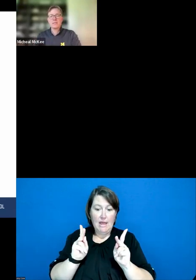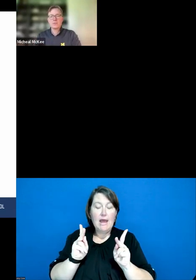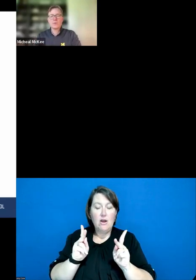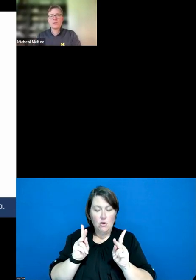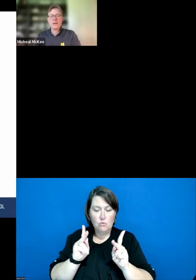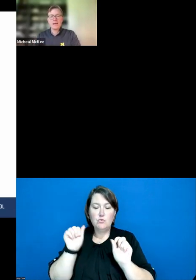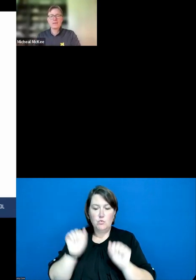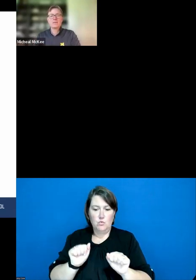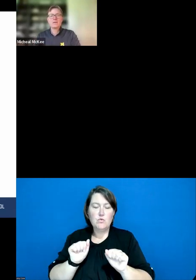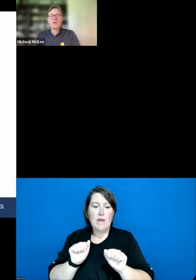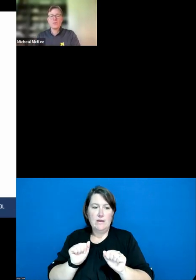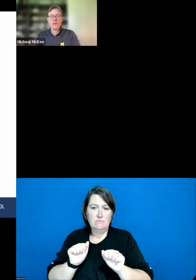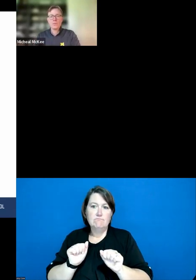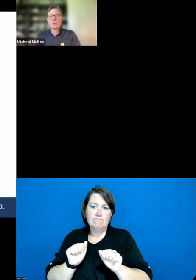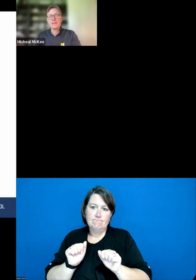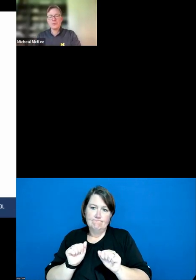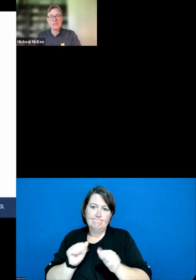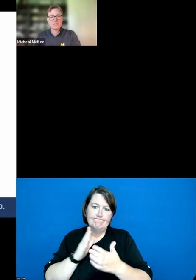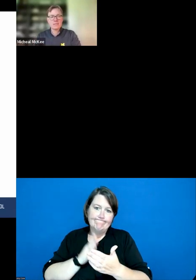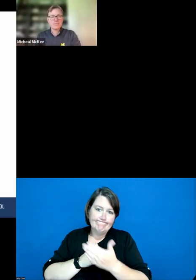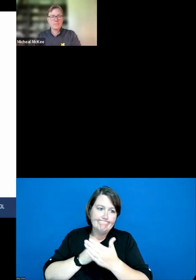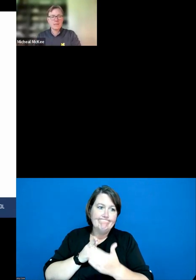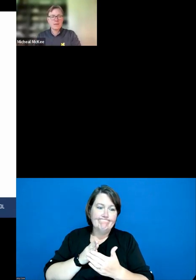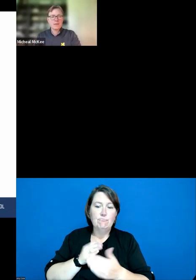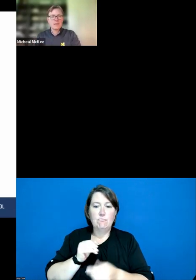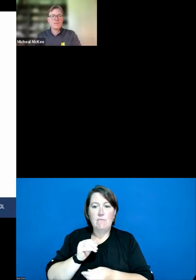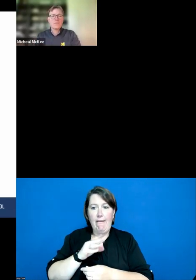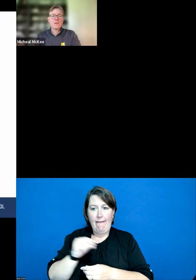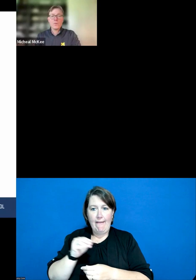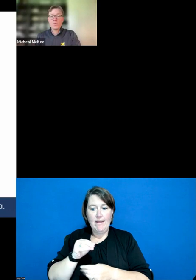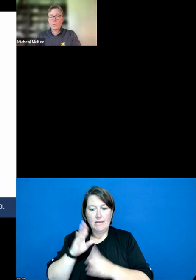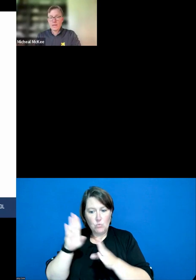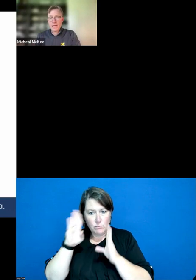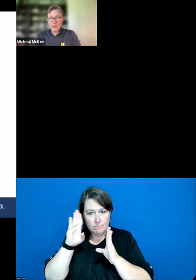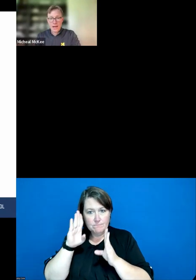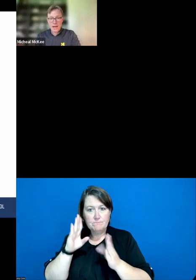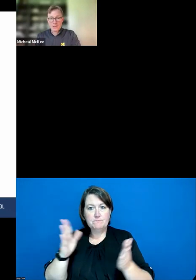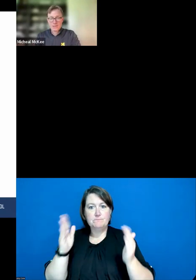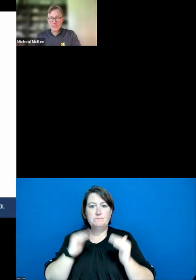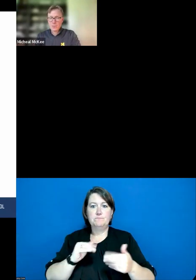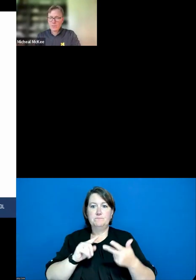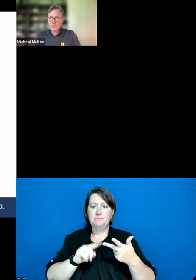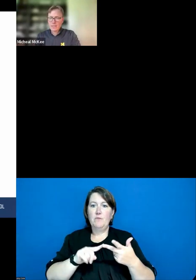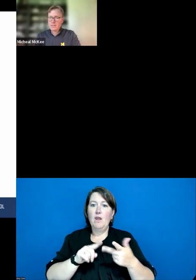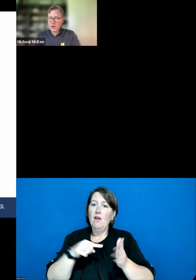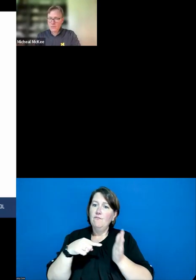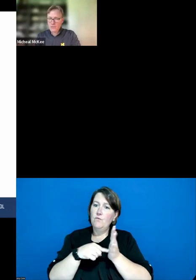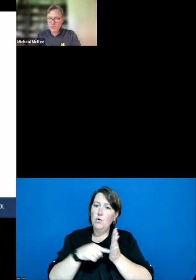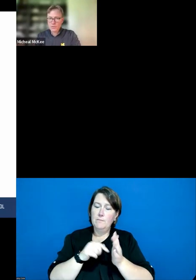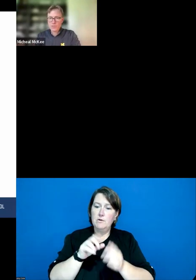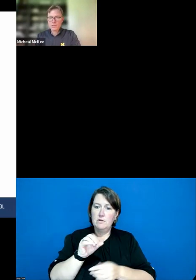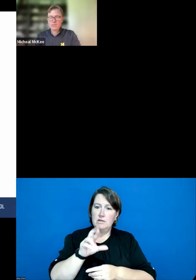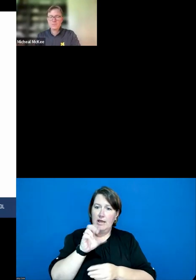make sure that that hopefully will be addressed. The Affordable Care Act is one that is often overlooked,